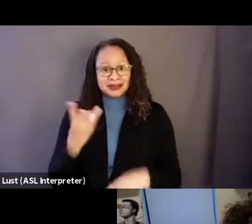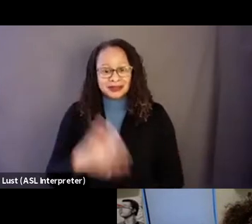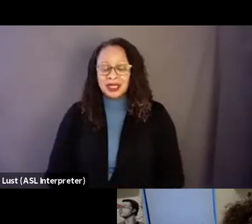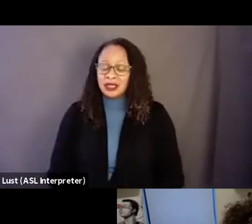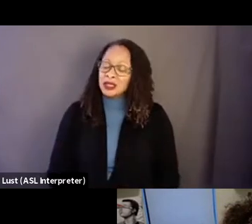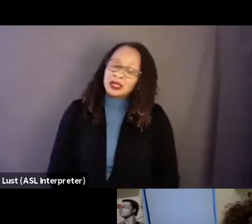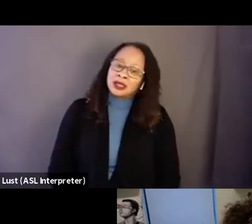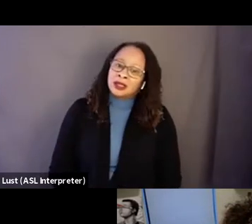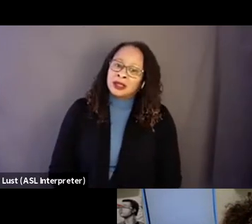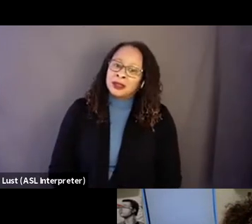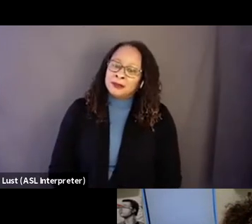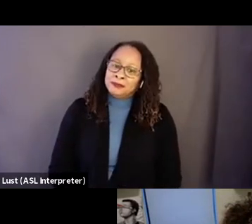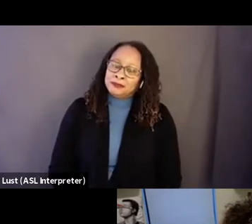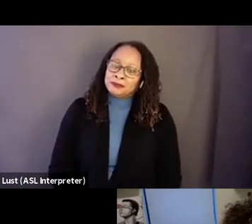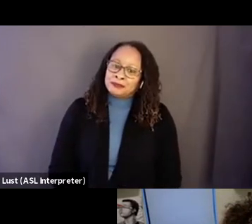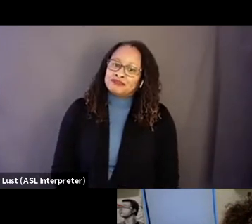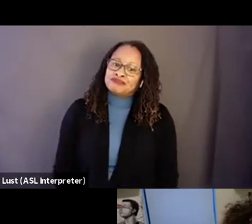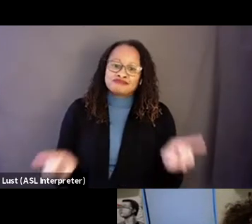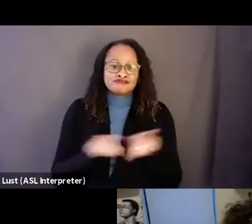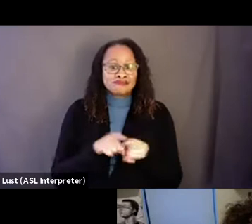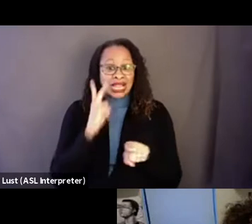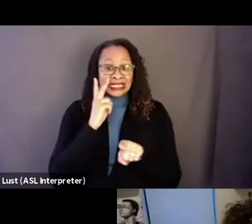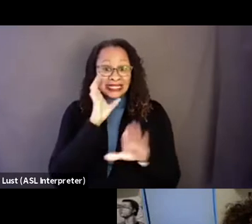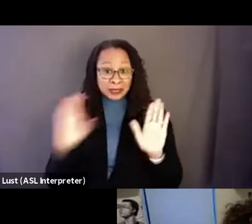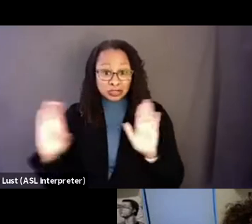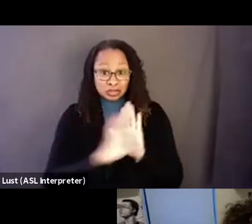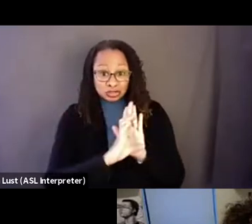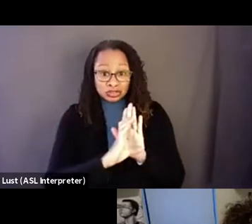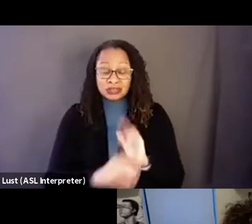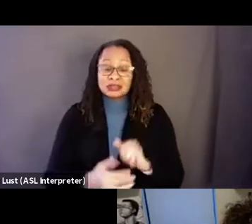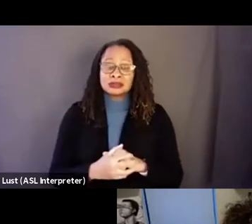But I also, I see the images and I think it's like